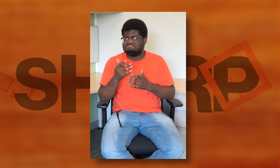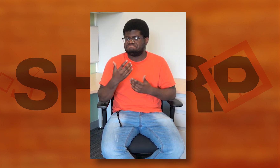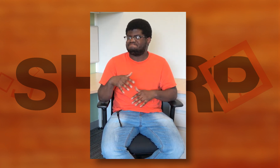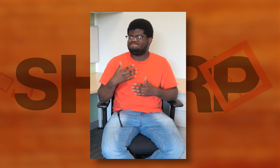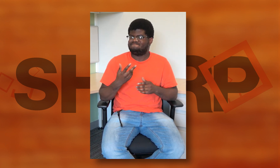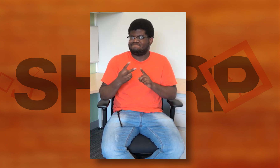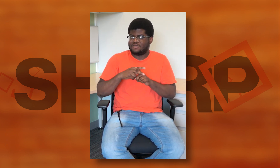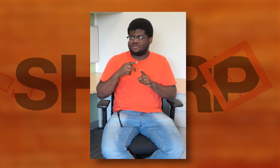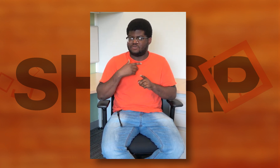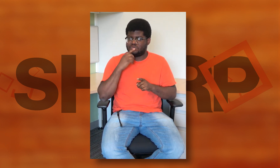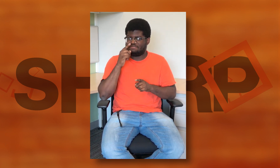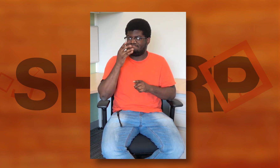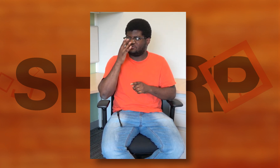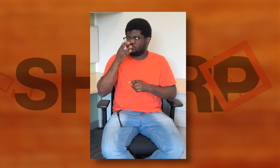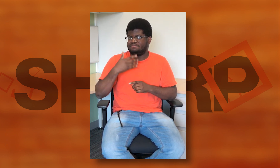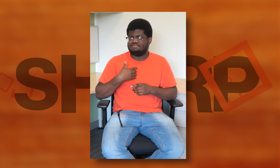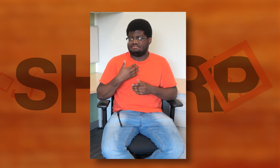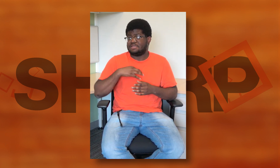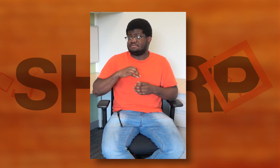And I'm glad I had the opportunity to learn through SHARP.